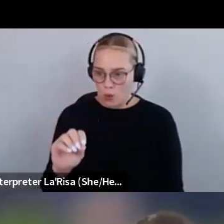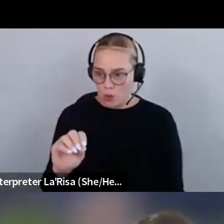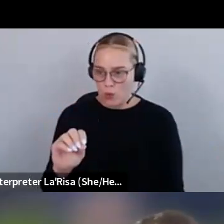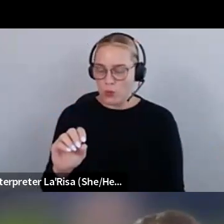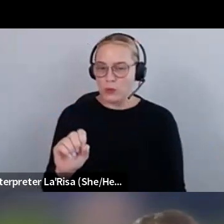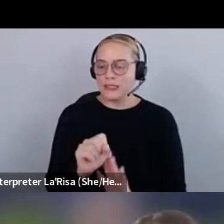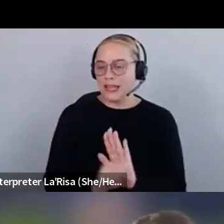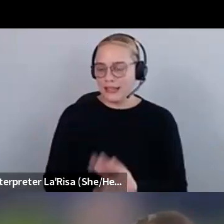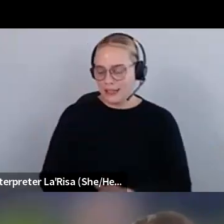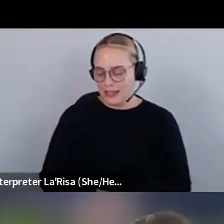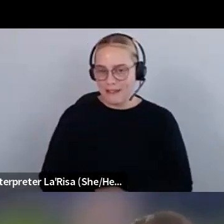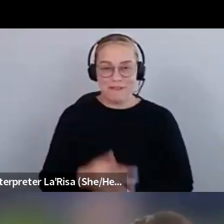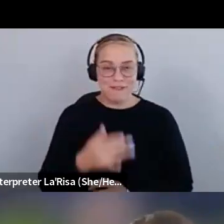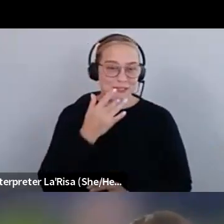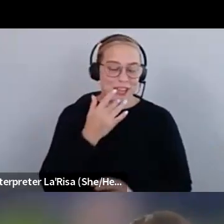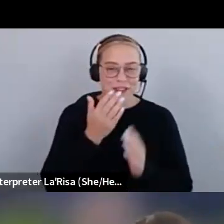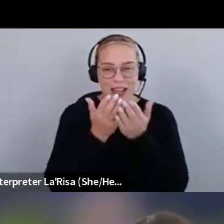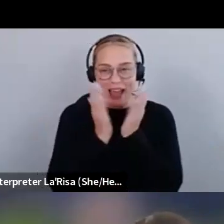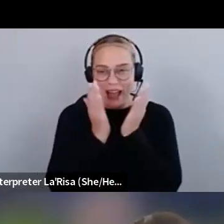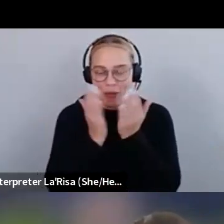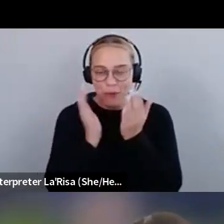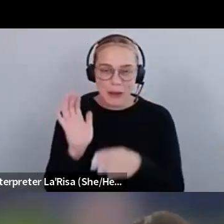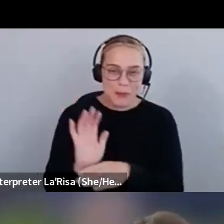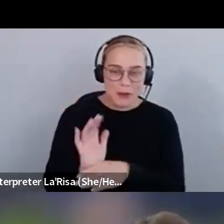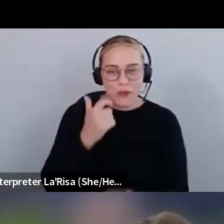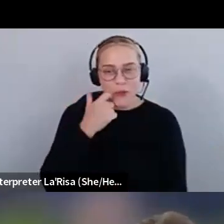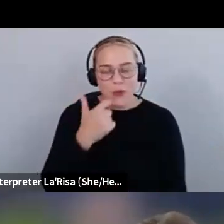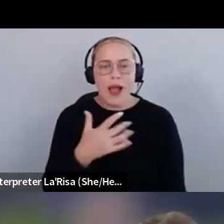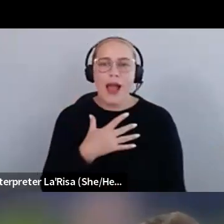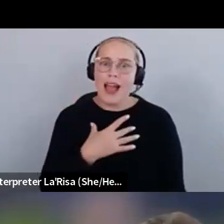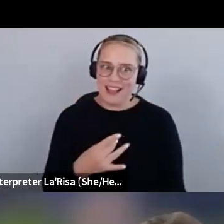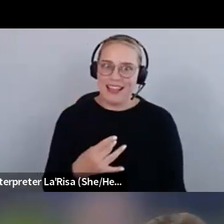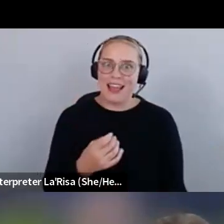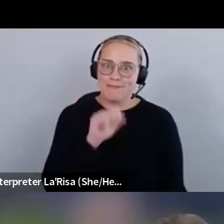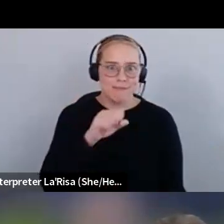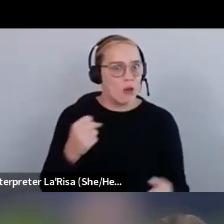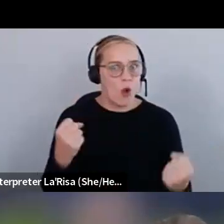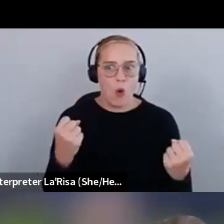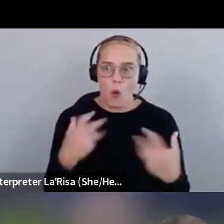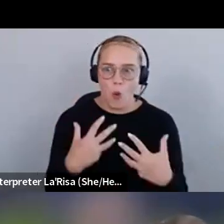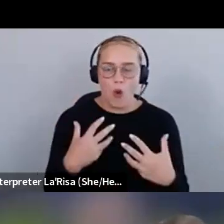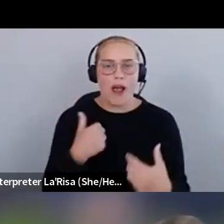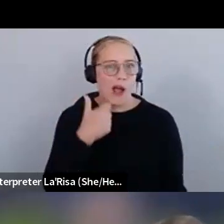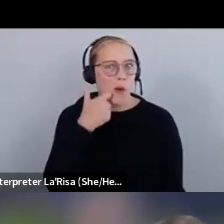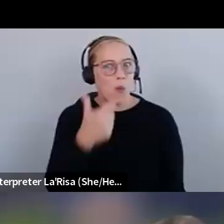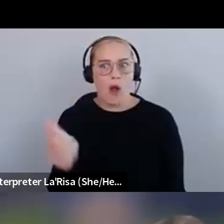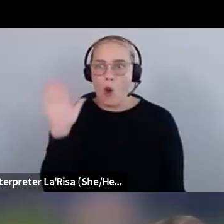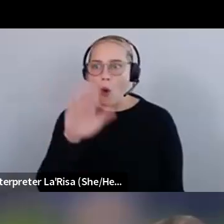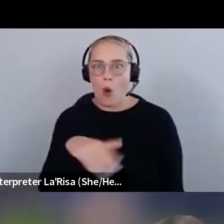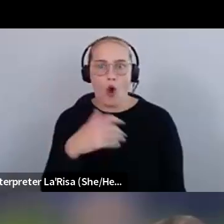: My name is Anhora and I use they/them/she/her pronouns. I am from